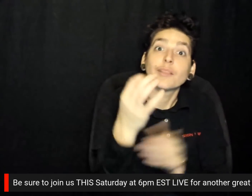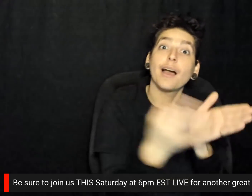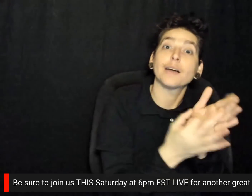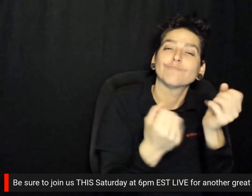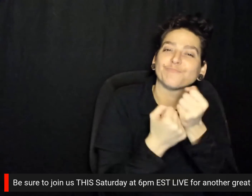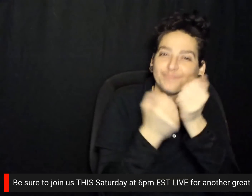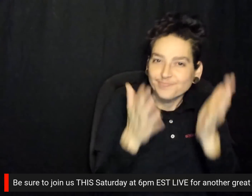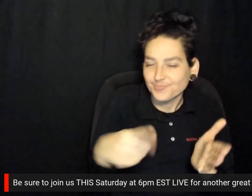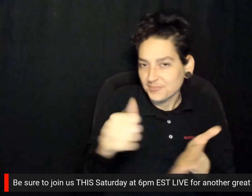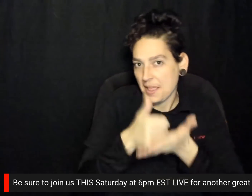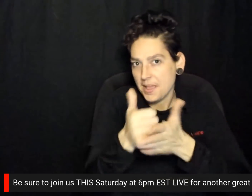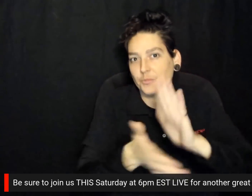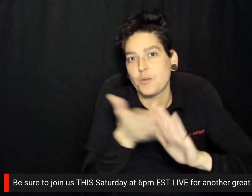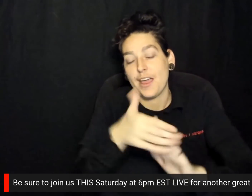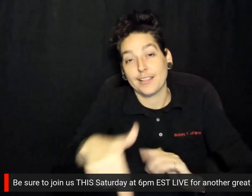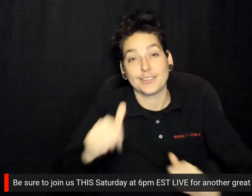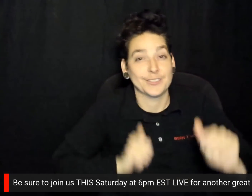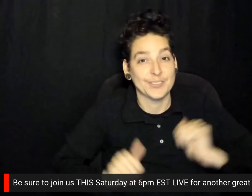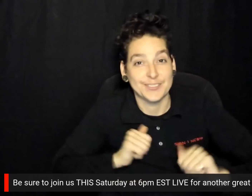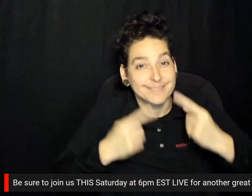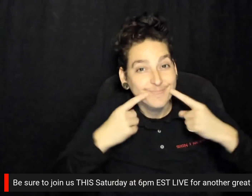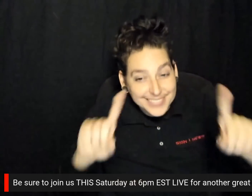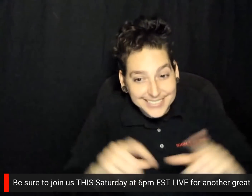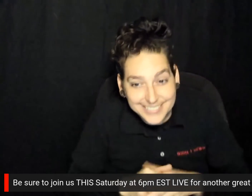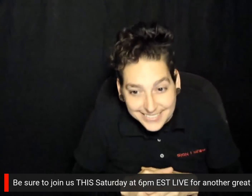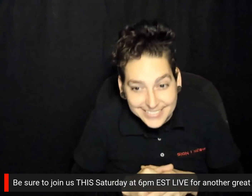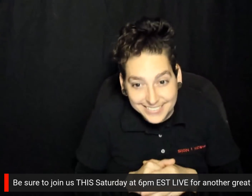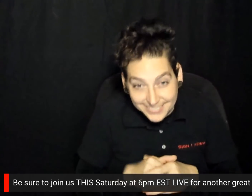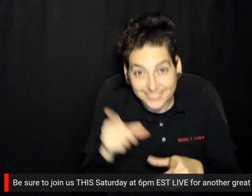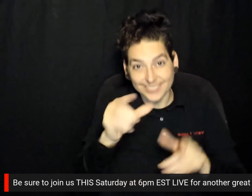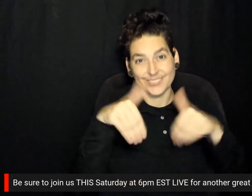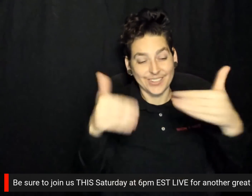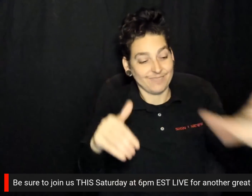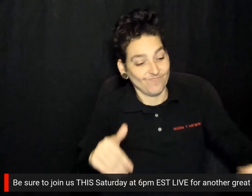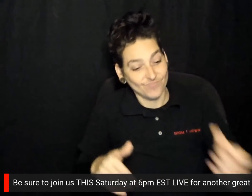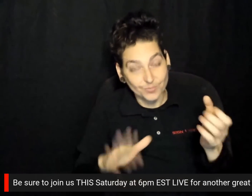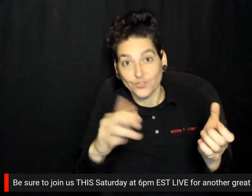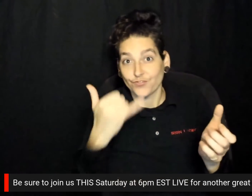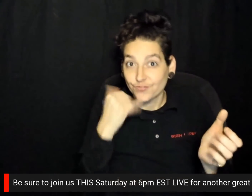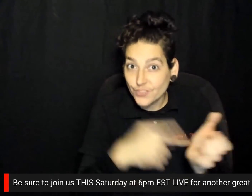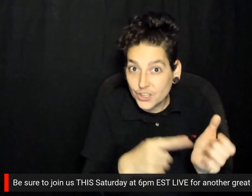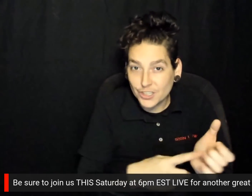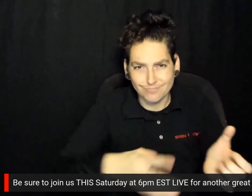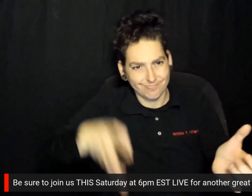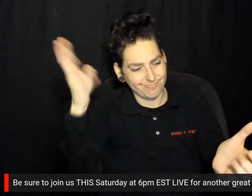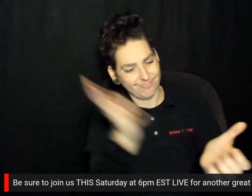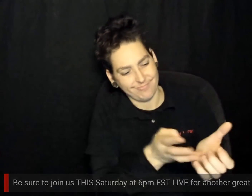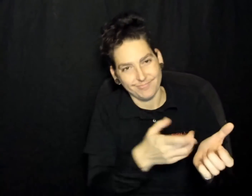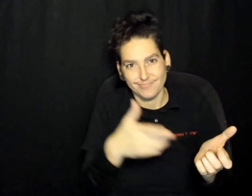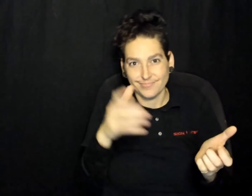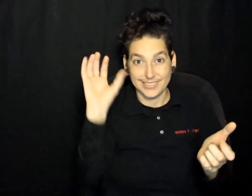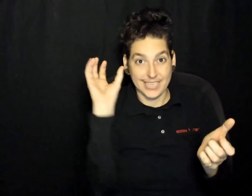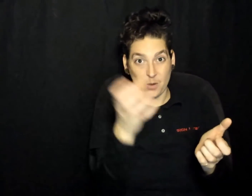supporters you help make this broadcast happen you can download the Sign1News app by heading to the